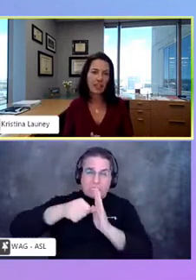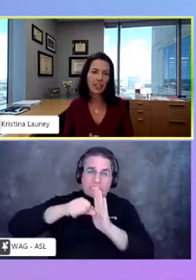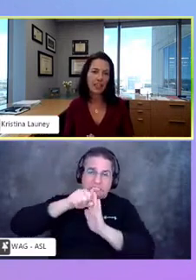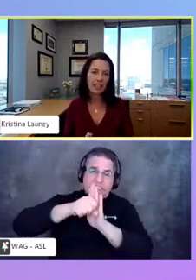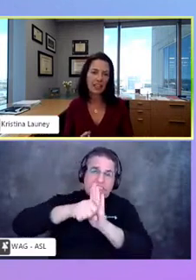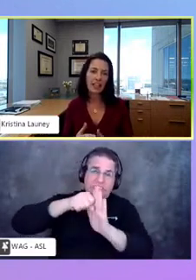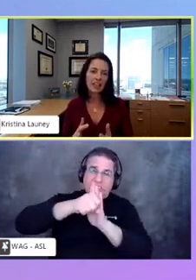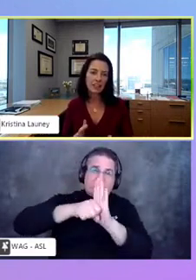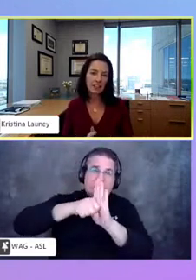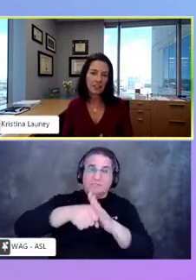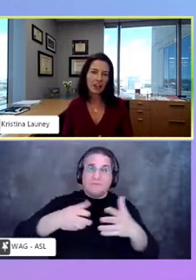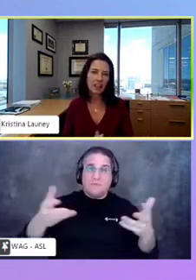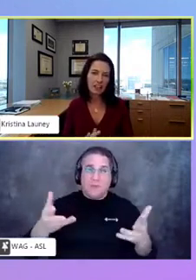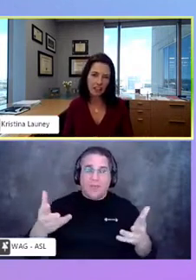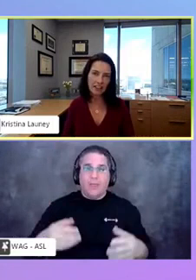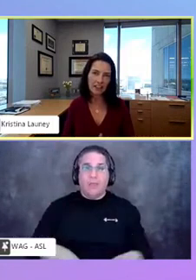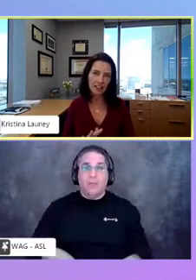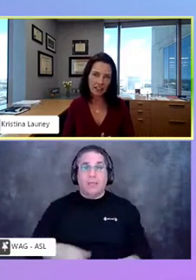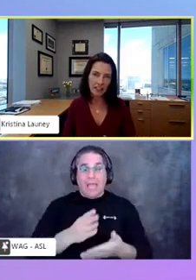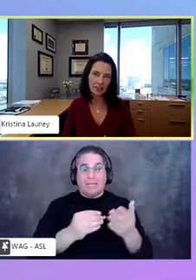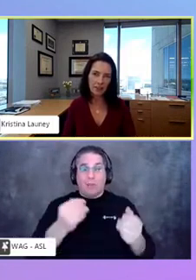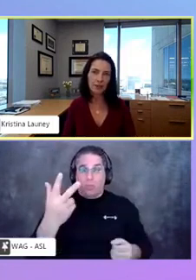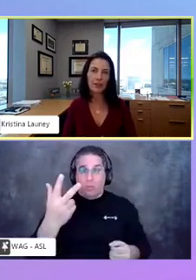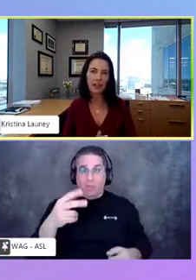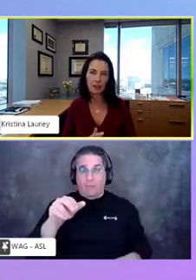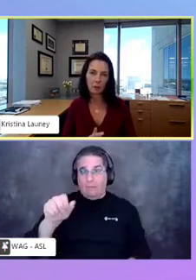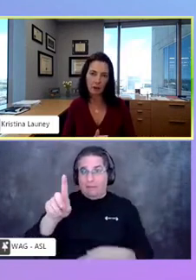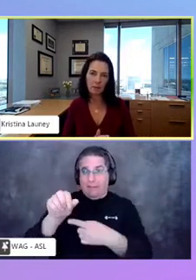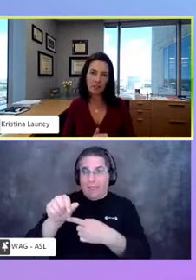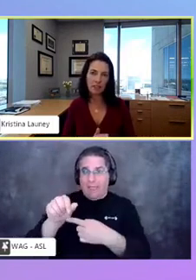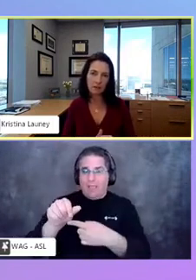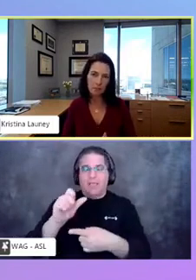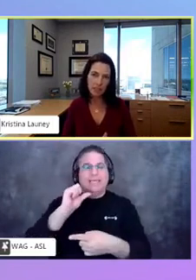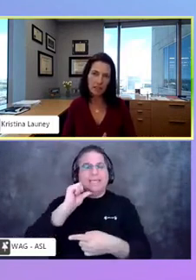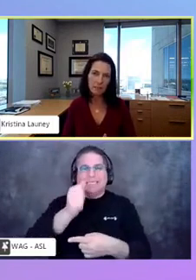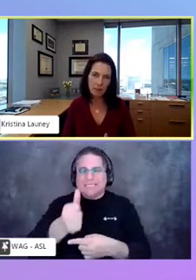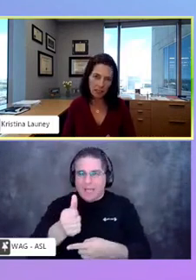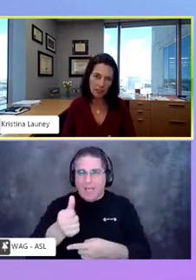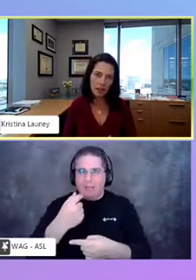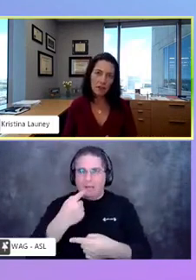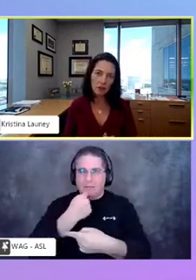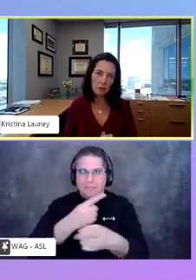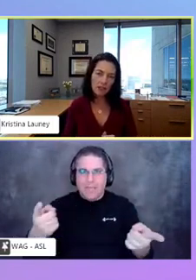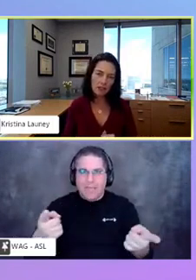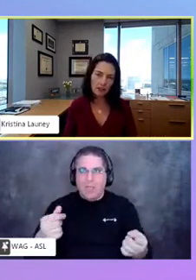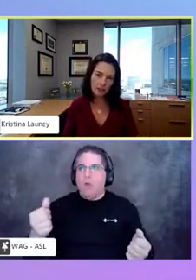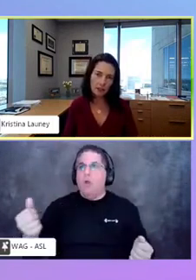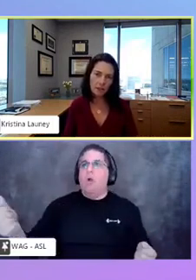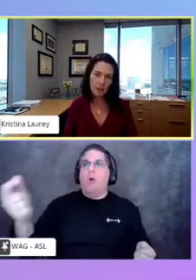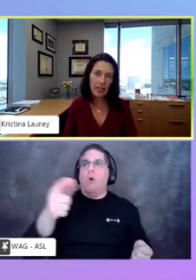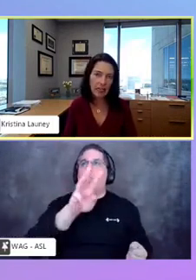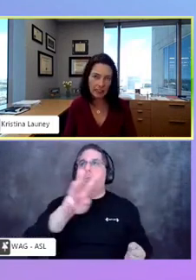why don't we have -- and these presentation I usually hammer over and over that title